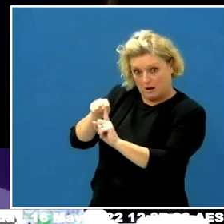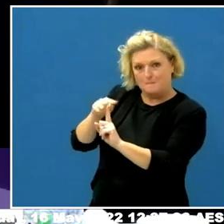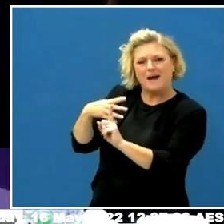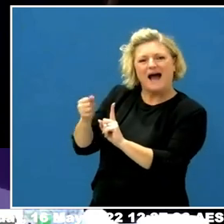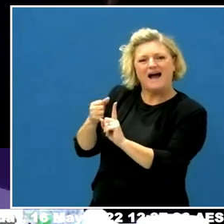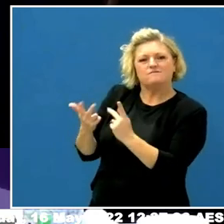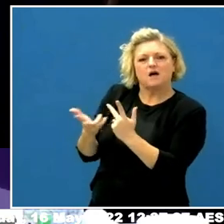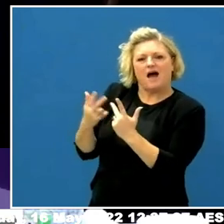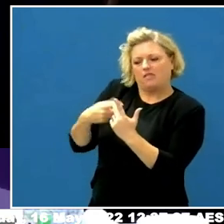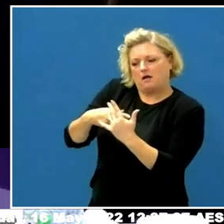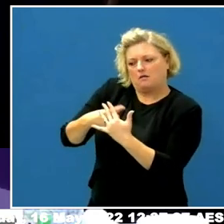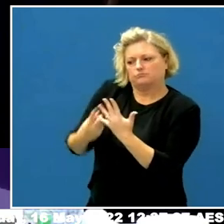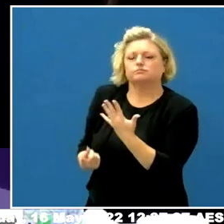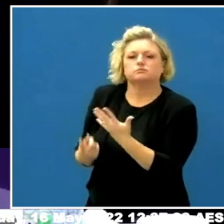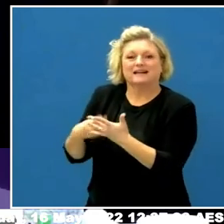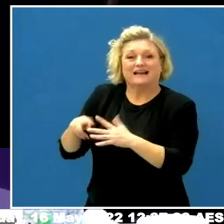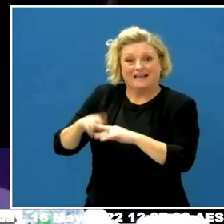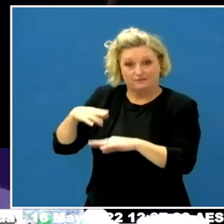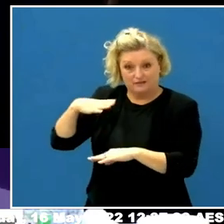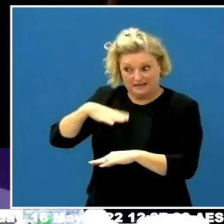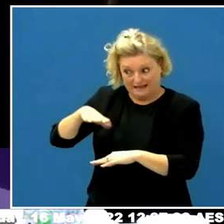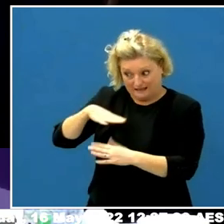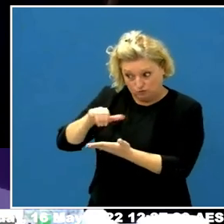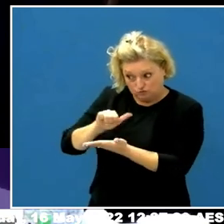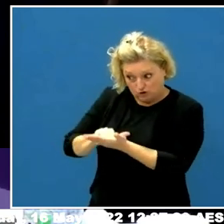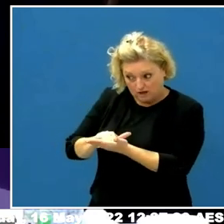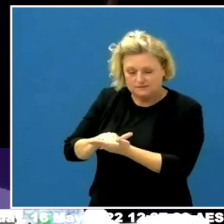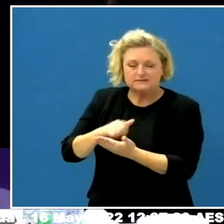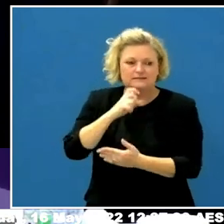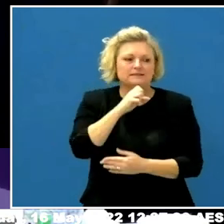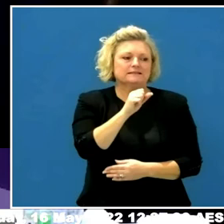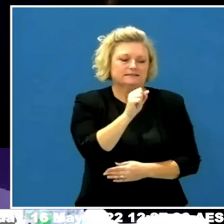Yes. COMMISSIONER BENNETT: And is that one individual and those other supports, are